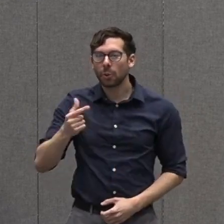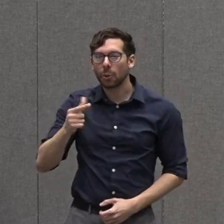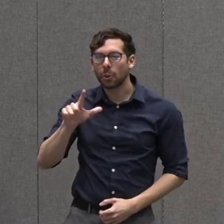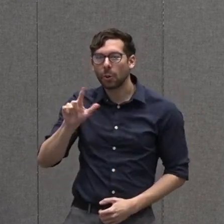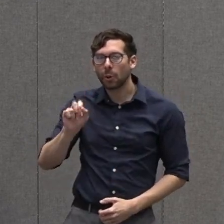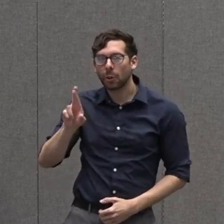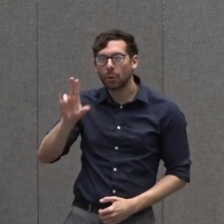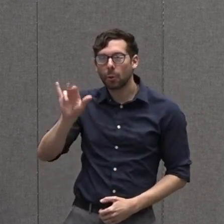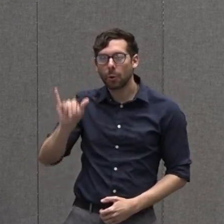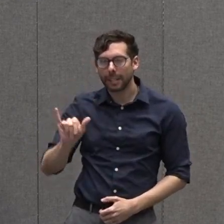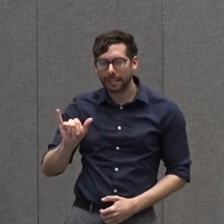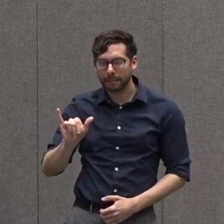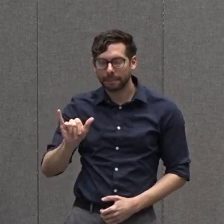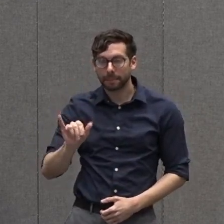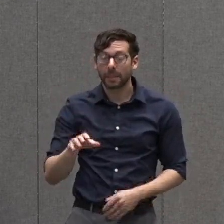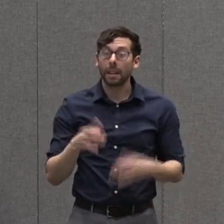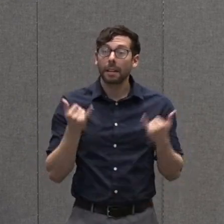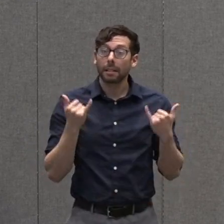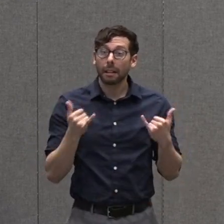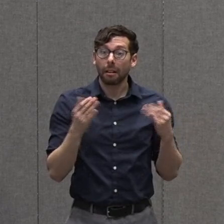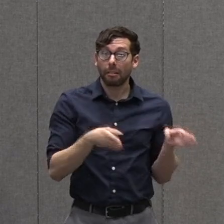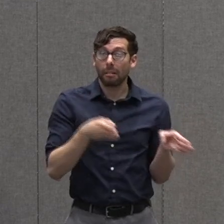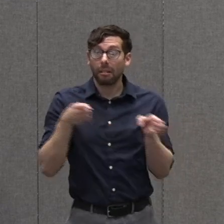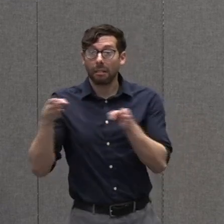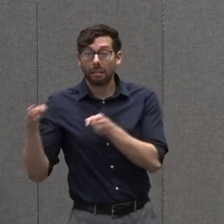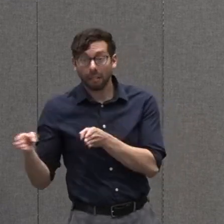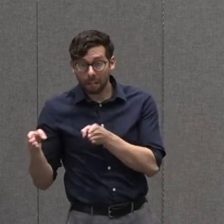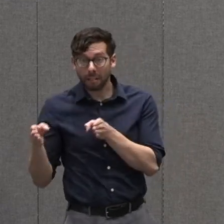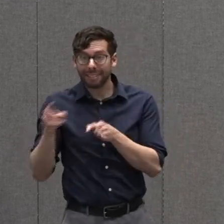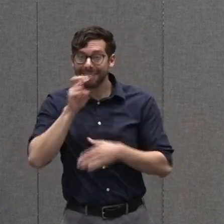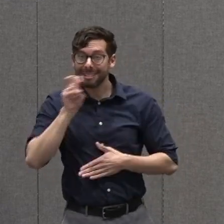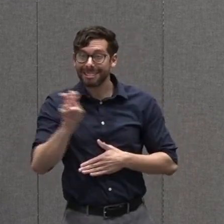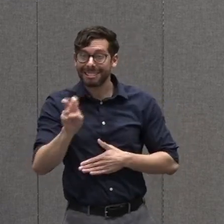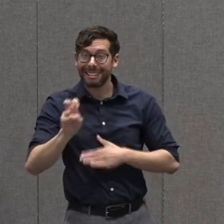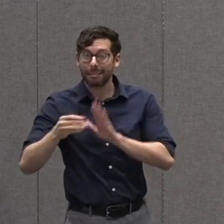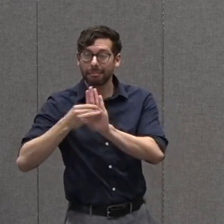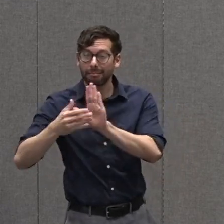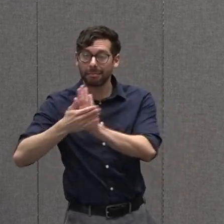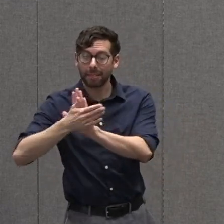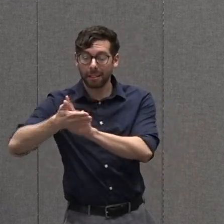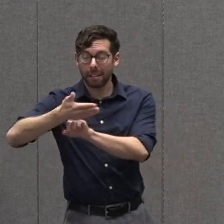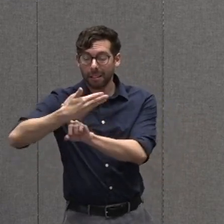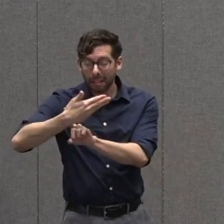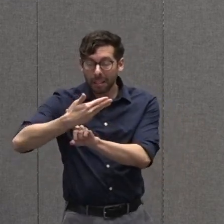is called the Navy Jack. And it is used, to this day, by the Navy,